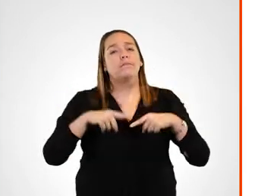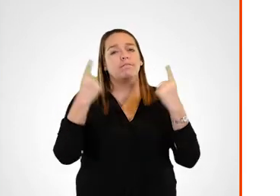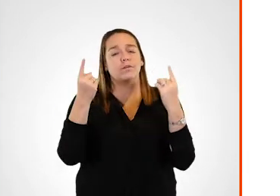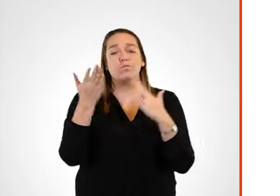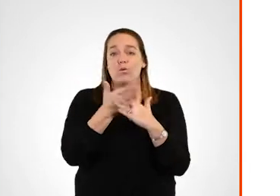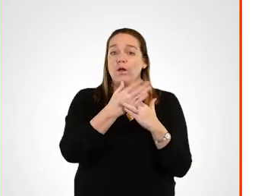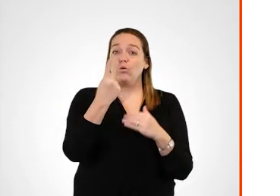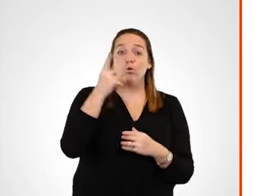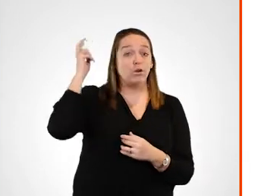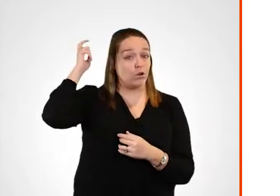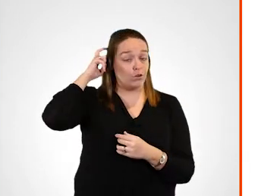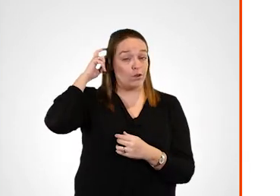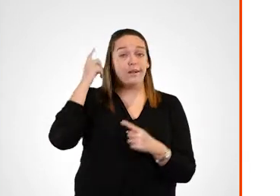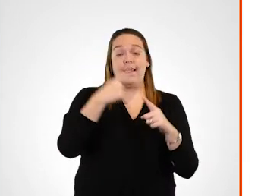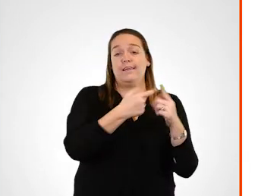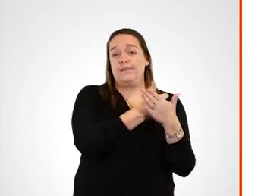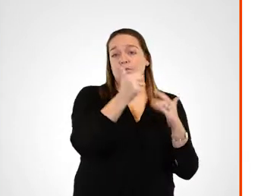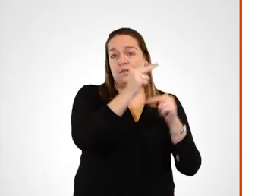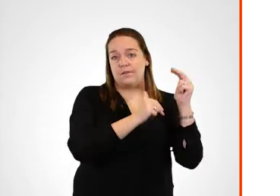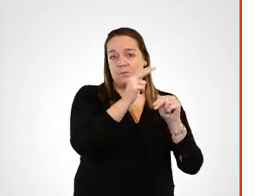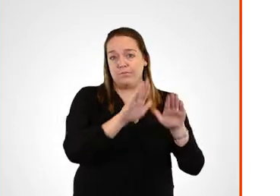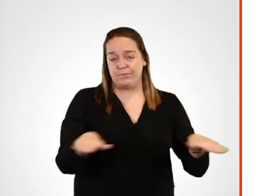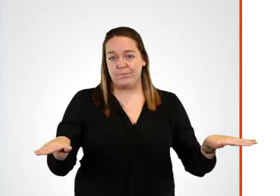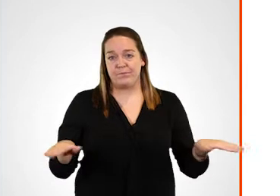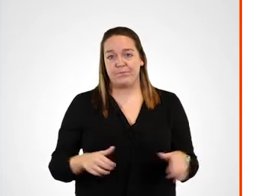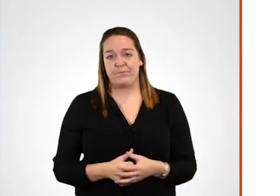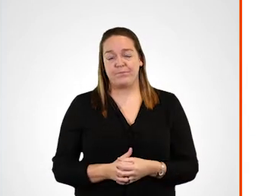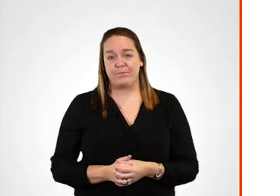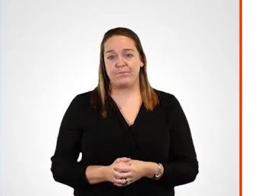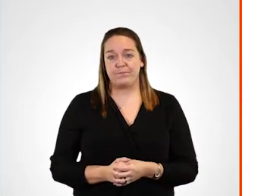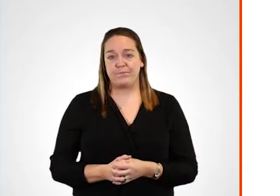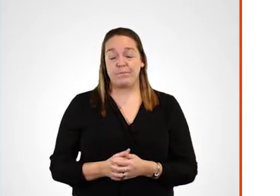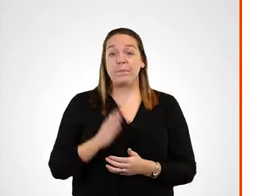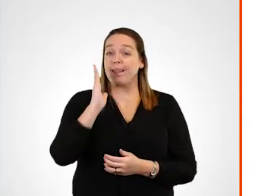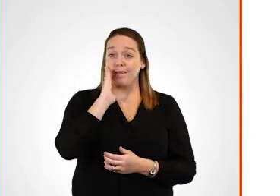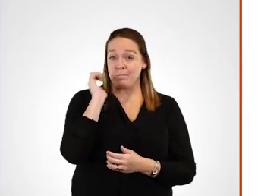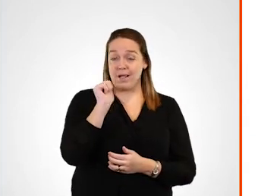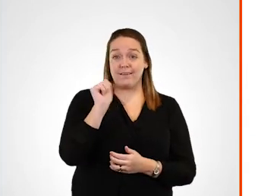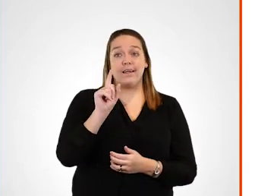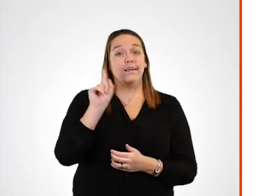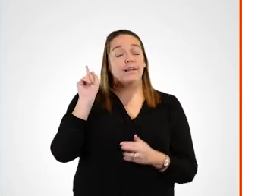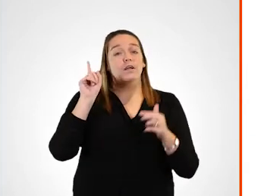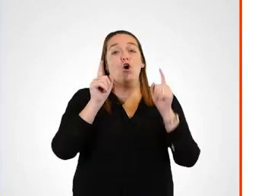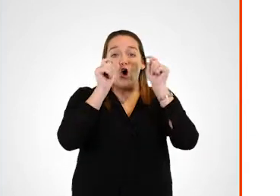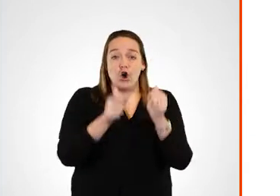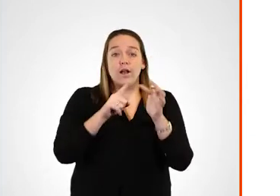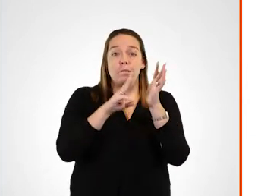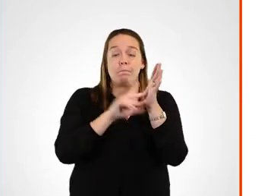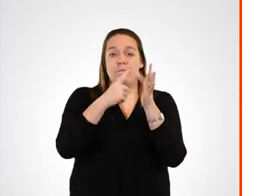the CI users and the TD children even though these are early emerging sounds.